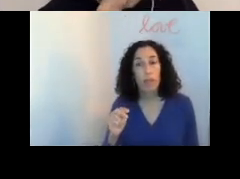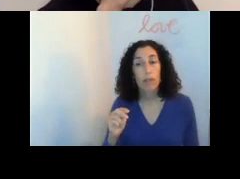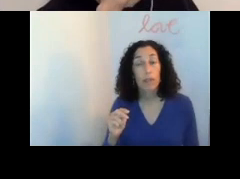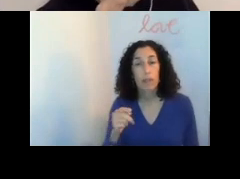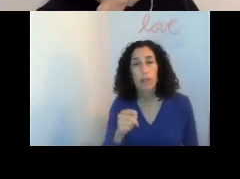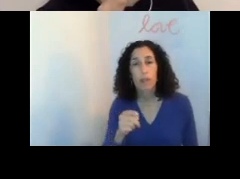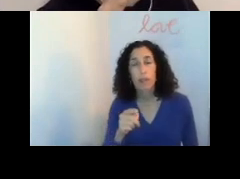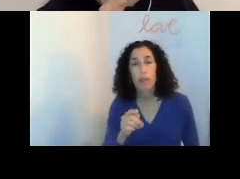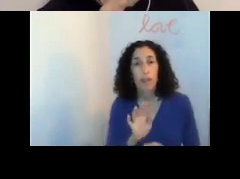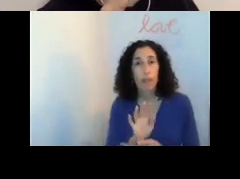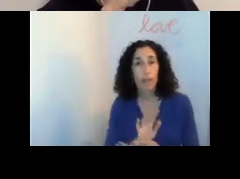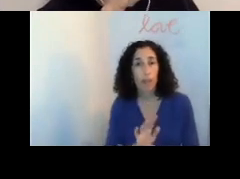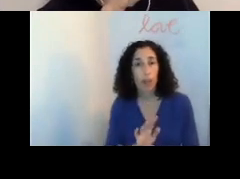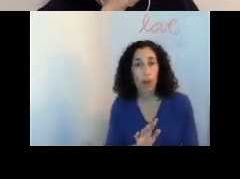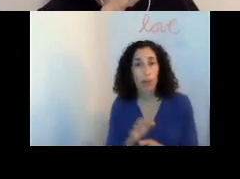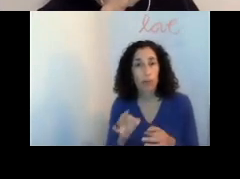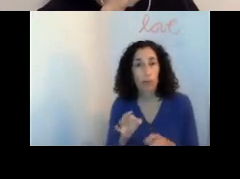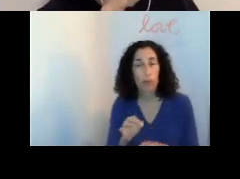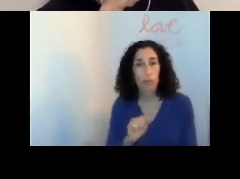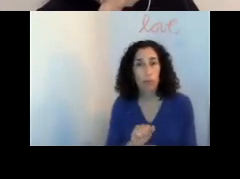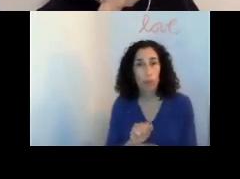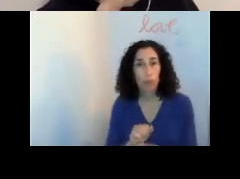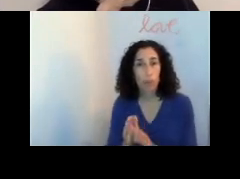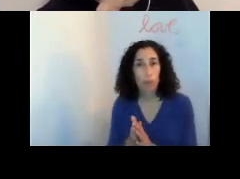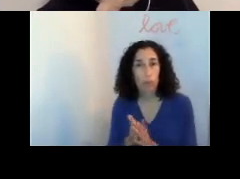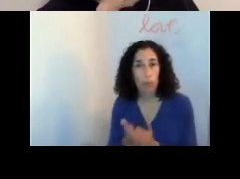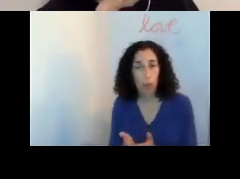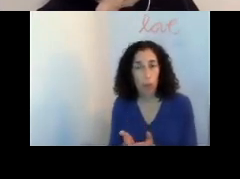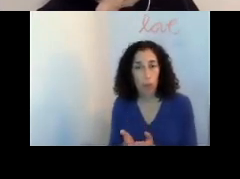with this one, J. if that's easier but just want to give people a heads-up that's the